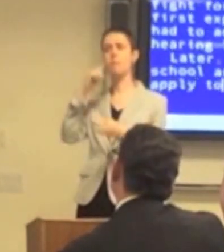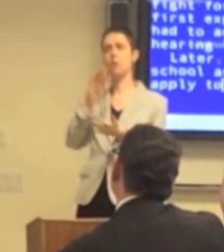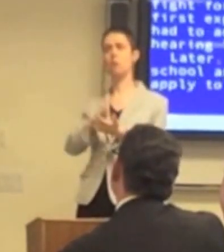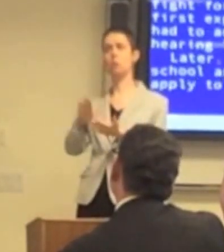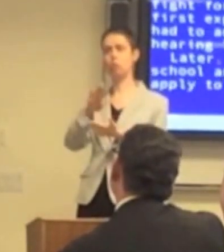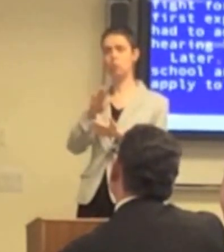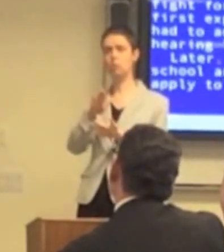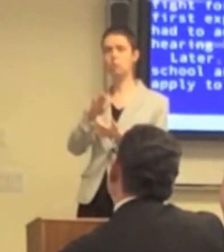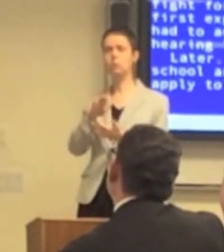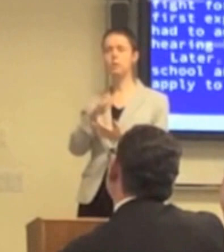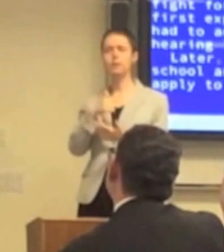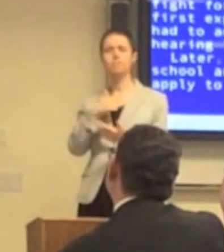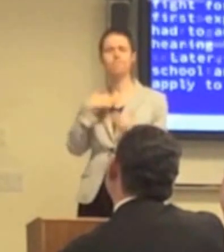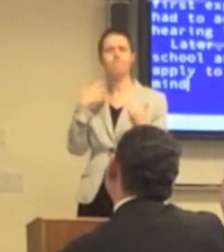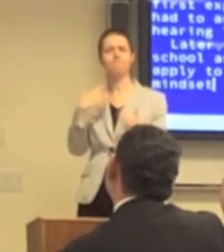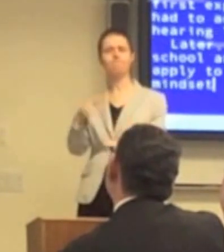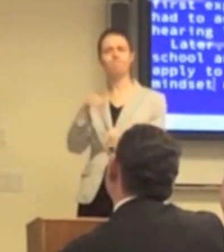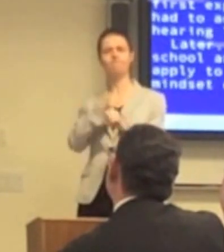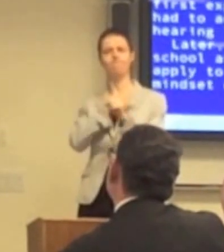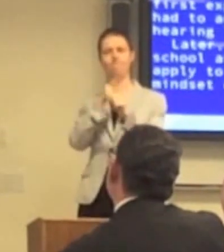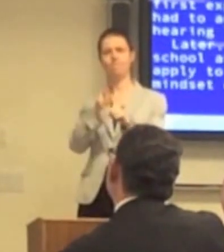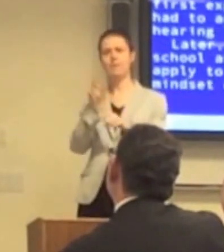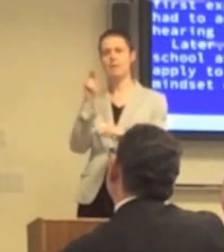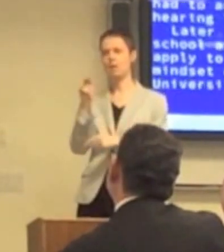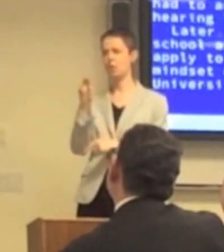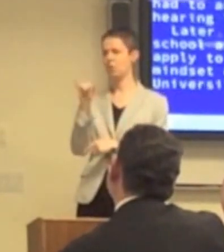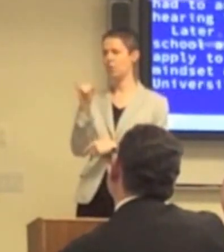I had my mindset on New York University.